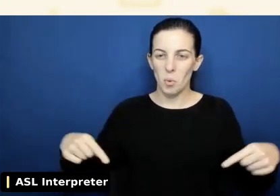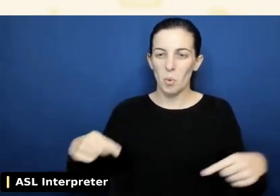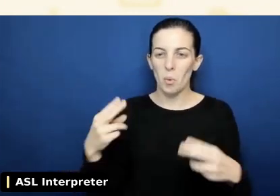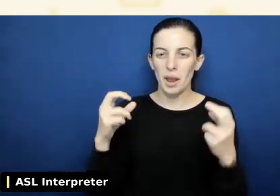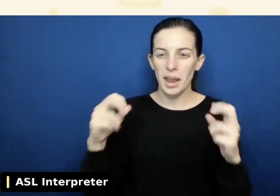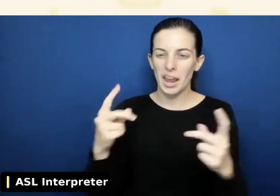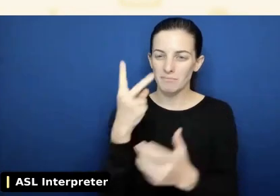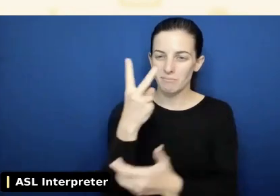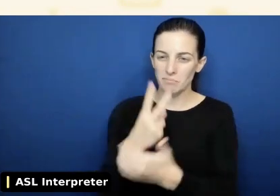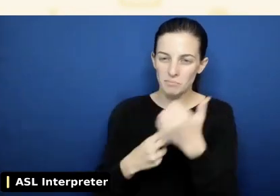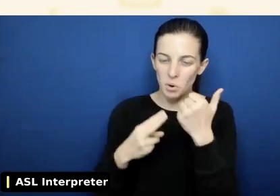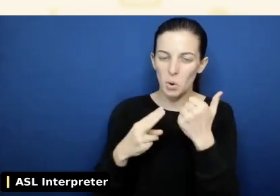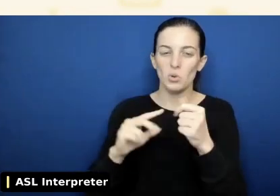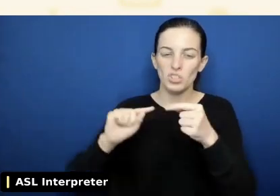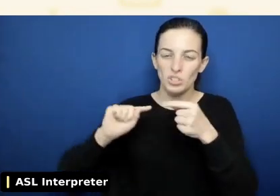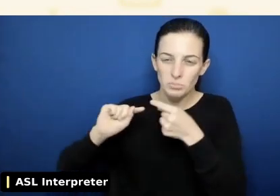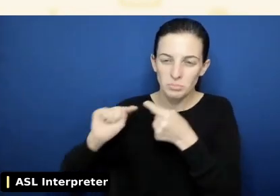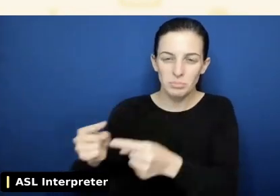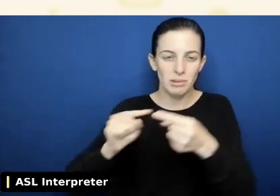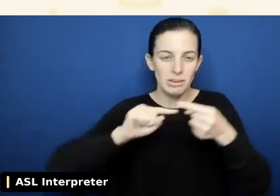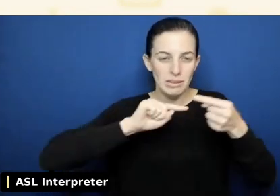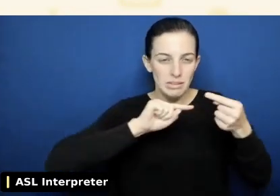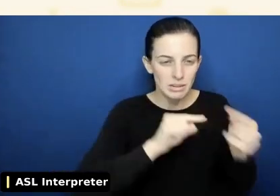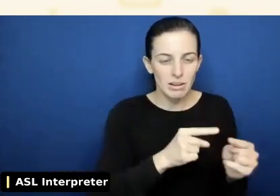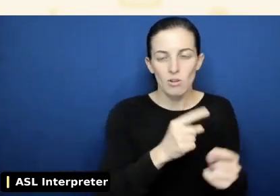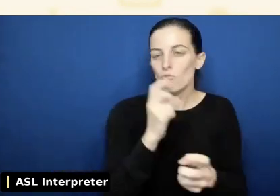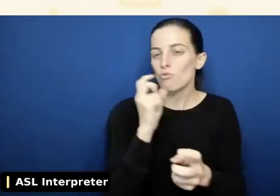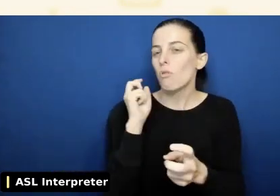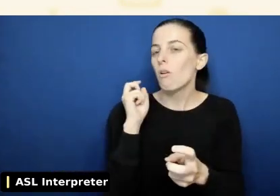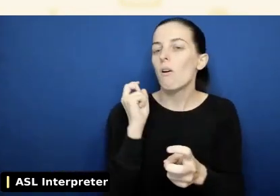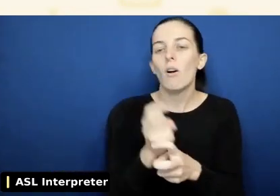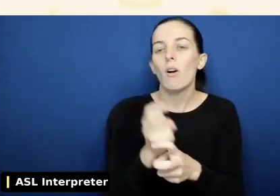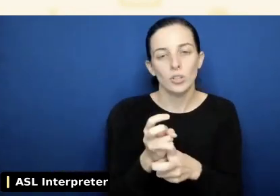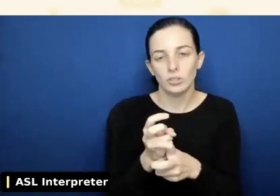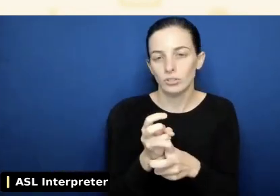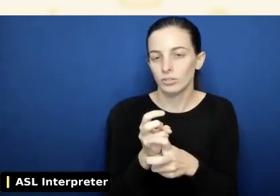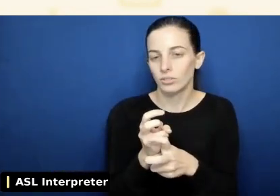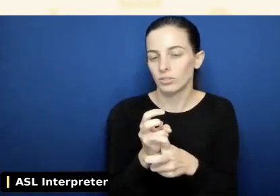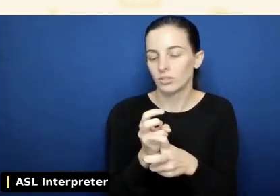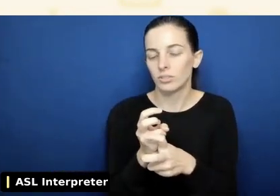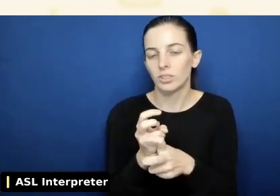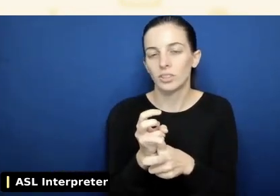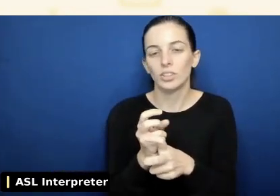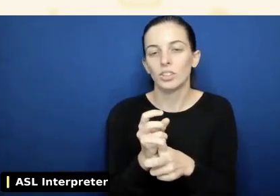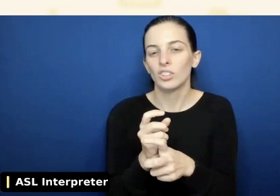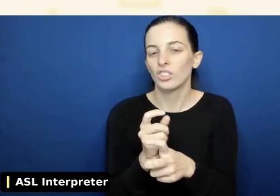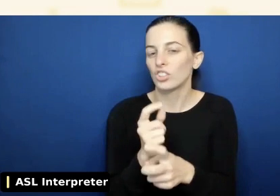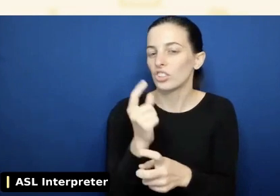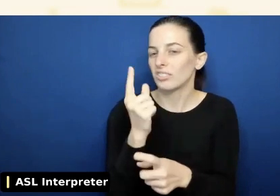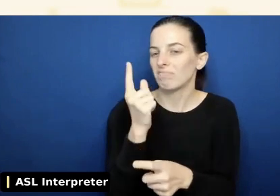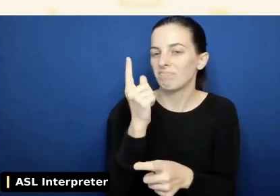and it was really difficult for me just to do a mundane task